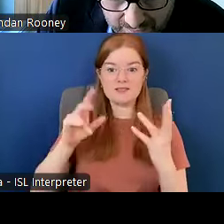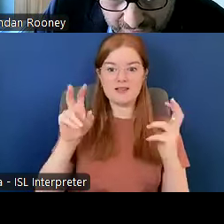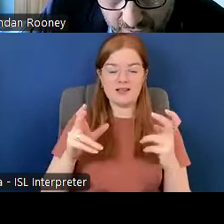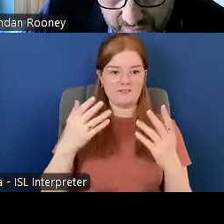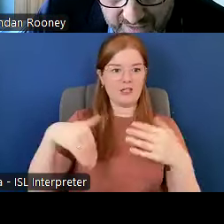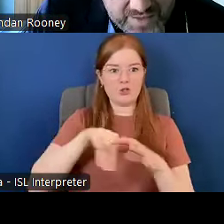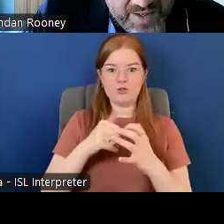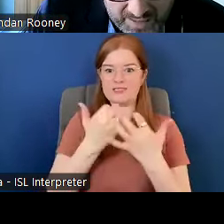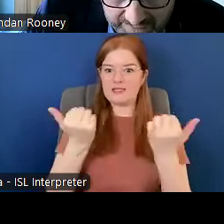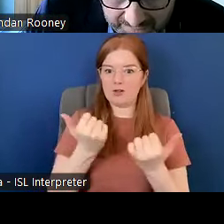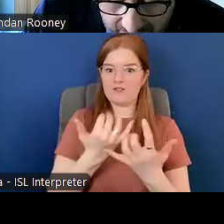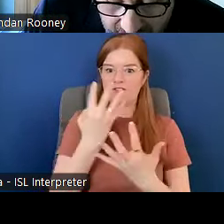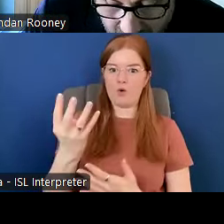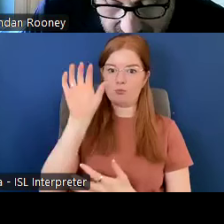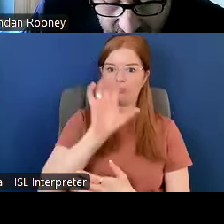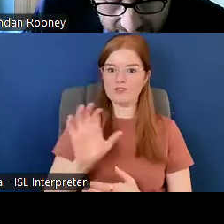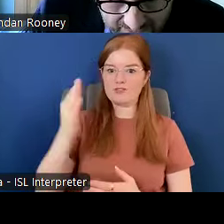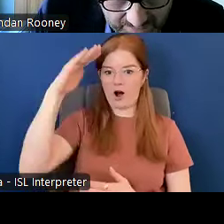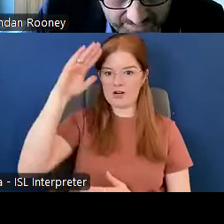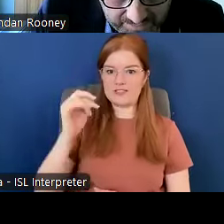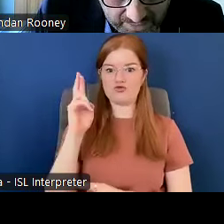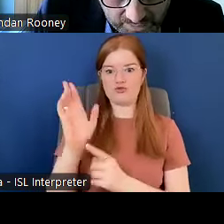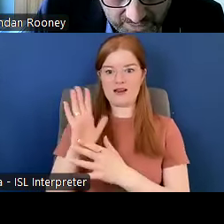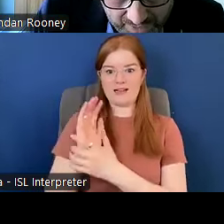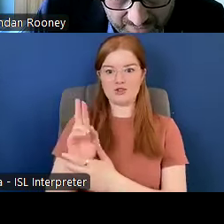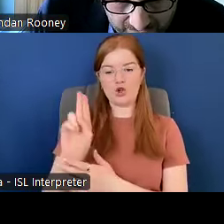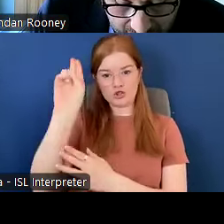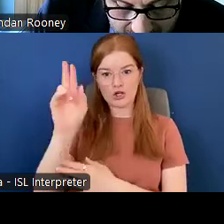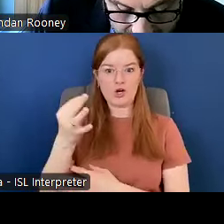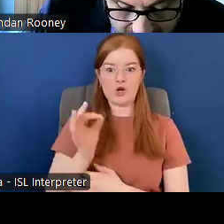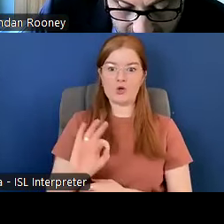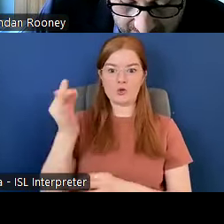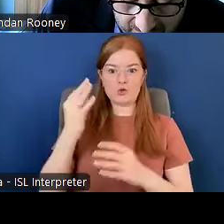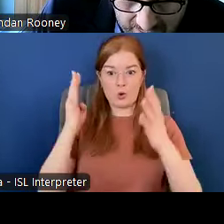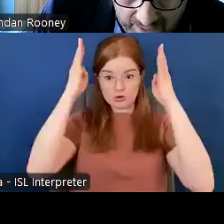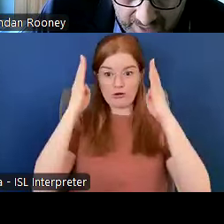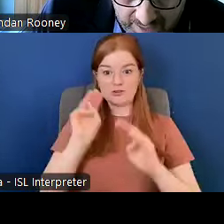the four provinces of Ireland, the Red Hand of Ulster, the golden crowns of Munster,